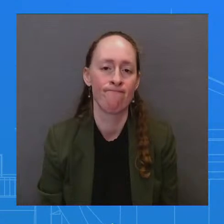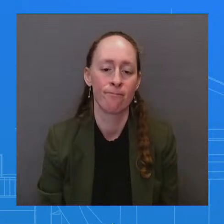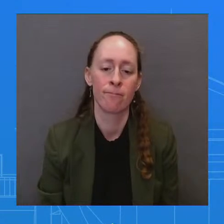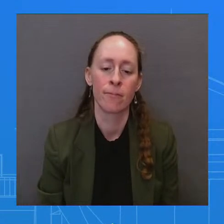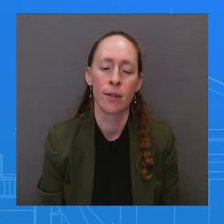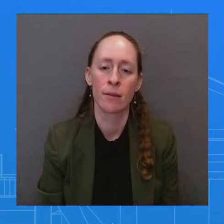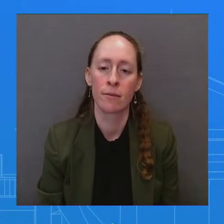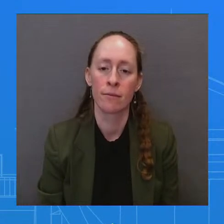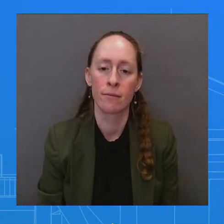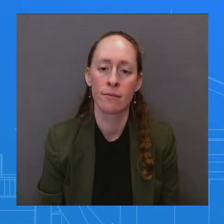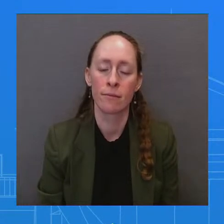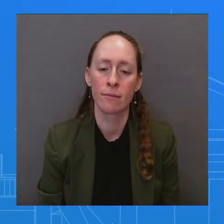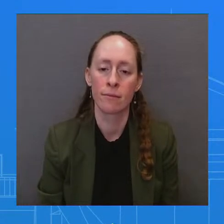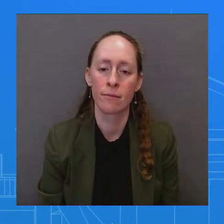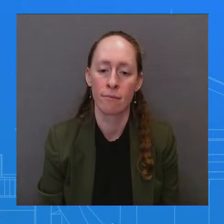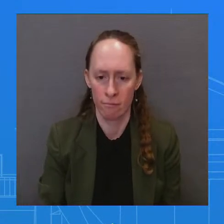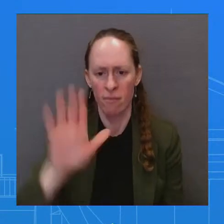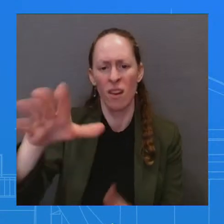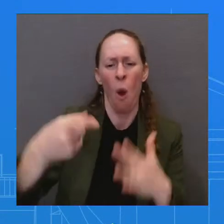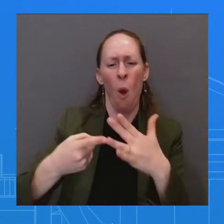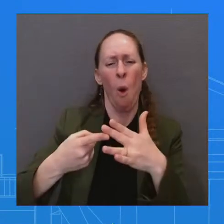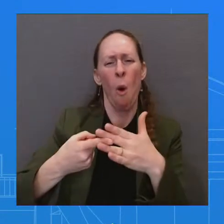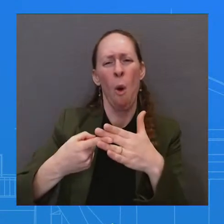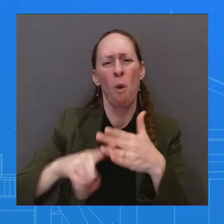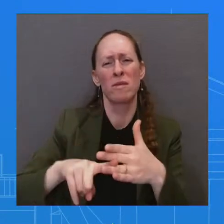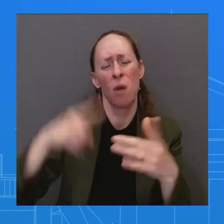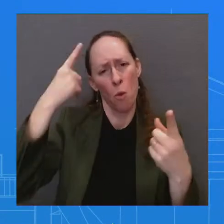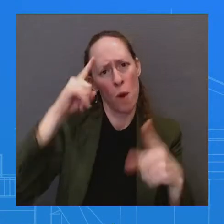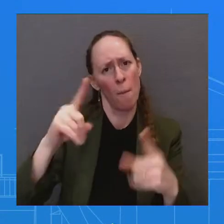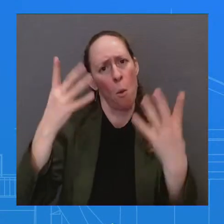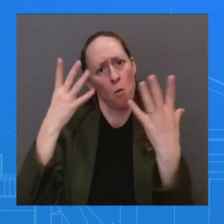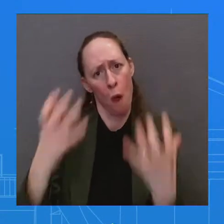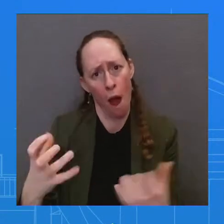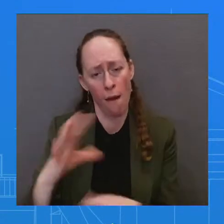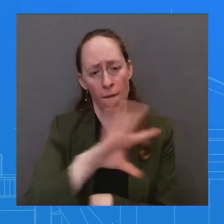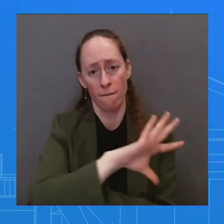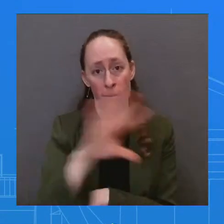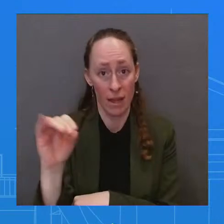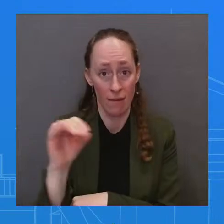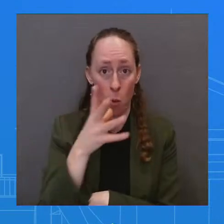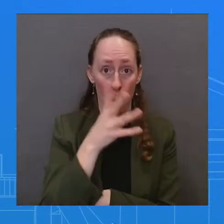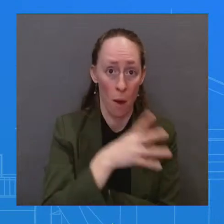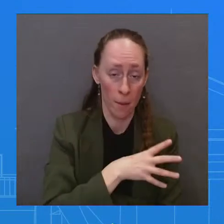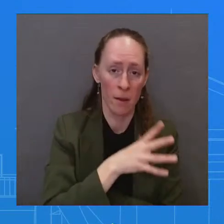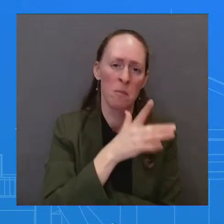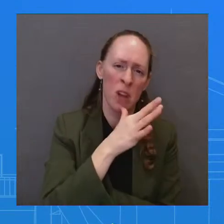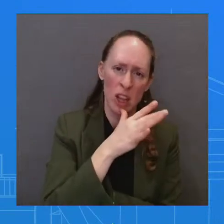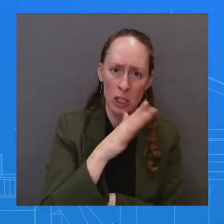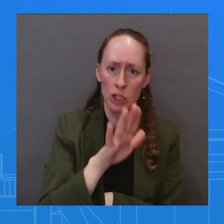and now we expect two more days. But on certain days, they've been releasing more than 10 at a time,